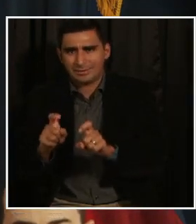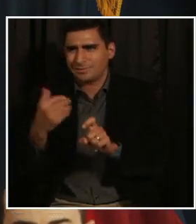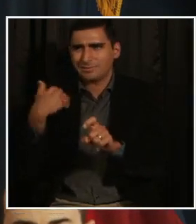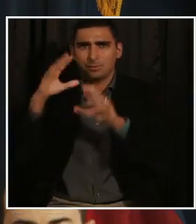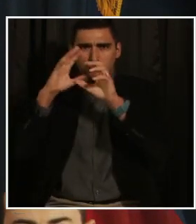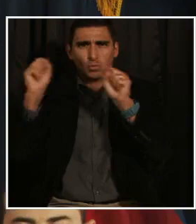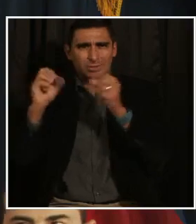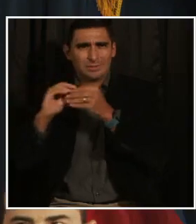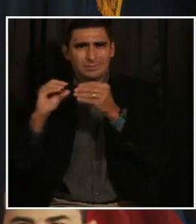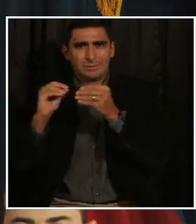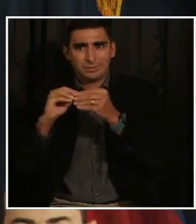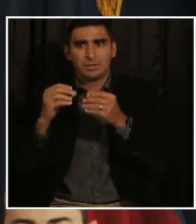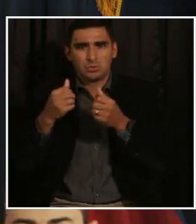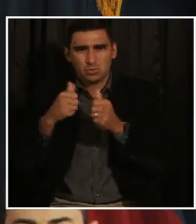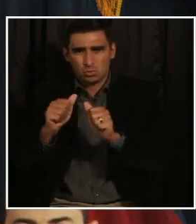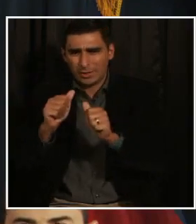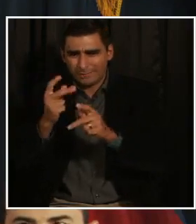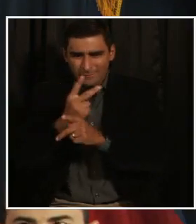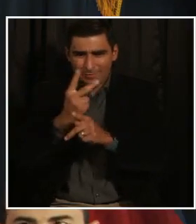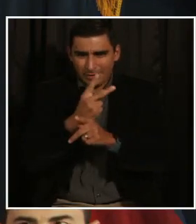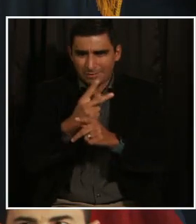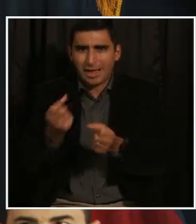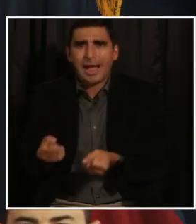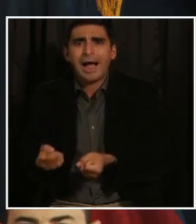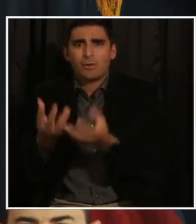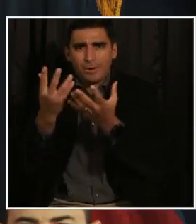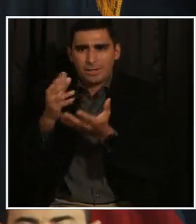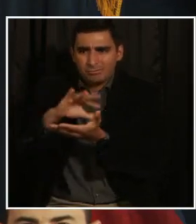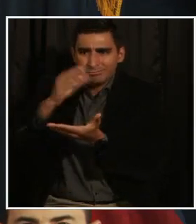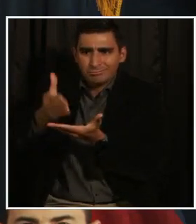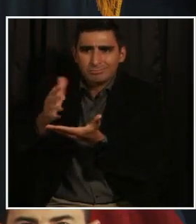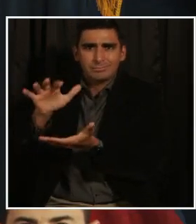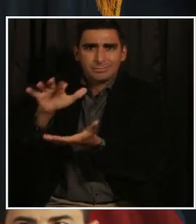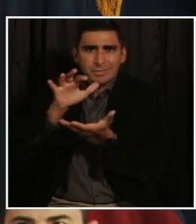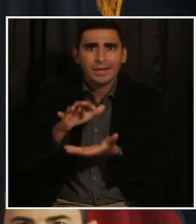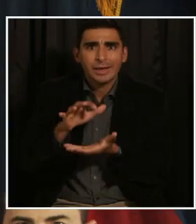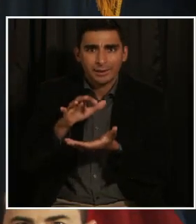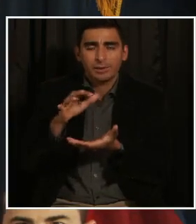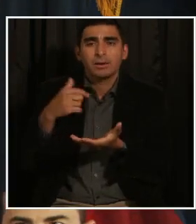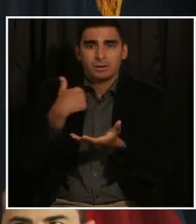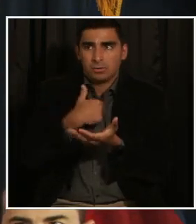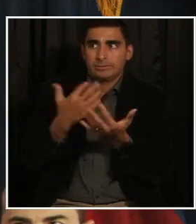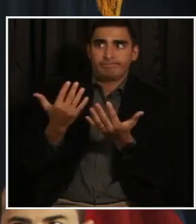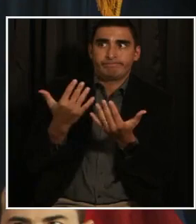to pin them down on exactly when and how many we can expect we will await those eagerly uh